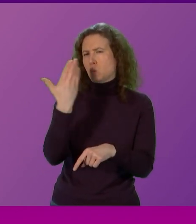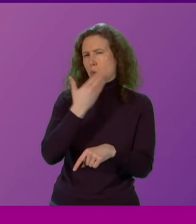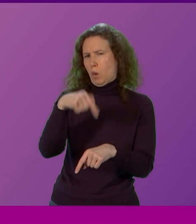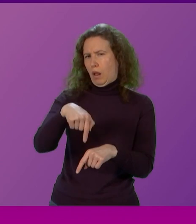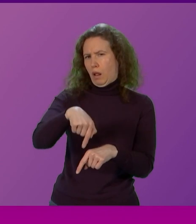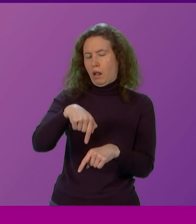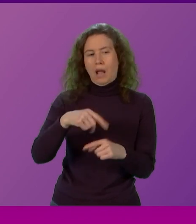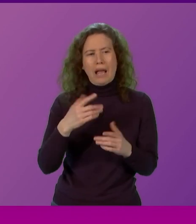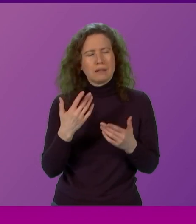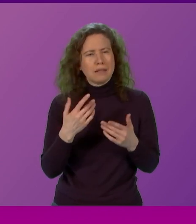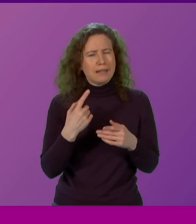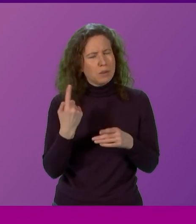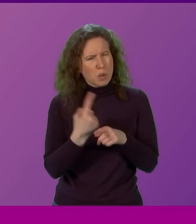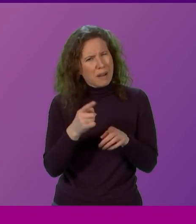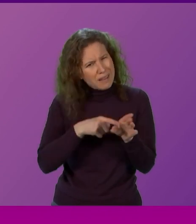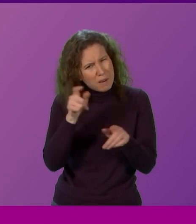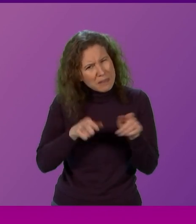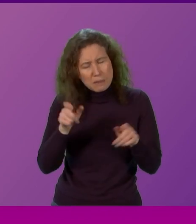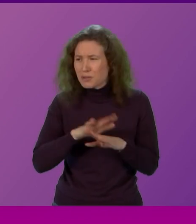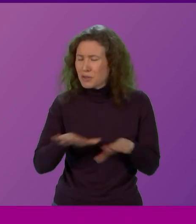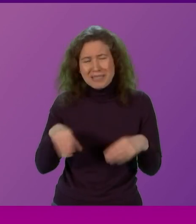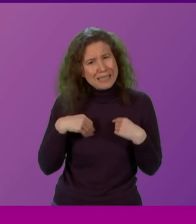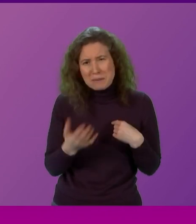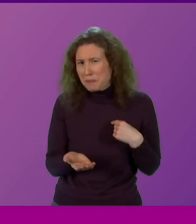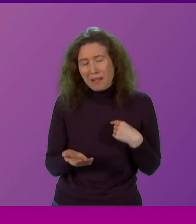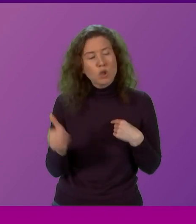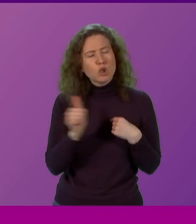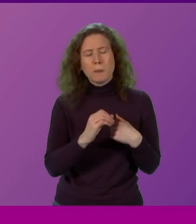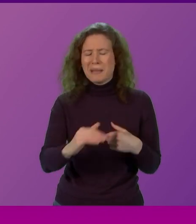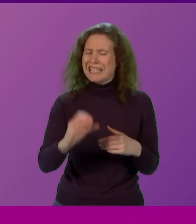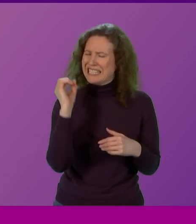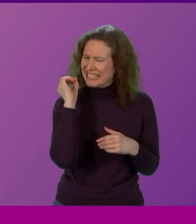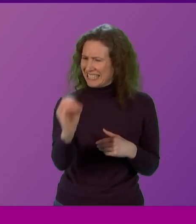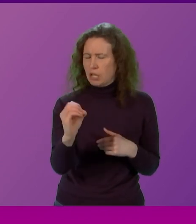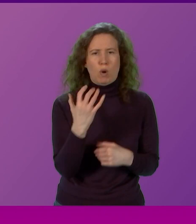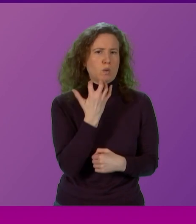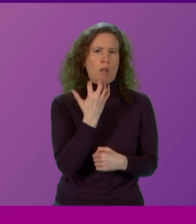given that it is young people who are in schools, it is particularly unacceptable there. We should have zero tolerance to it.